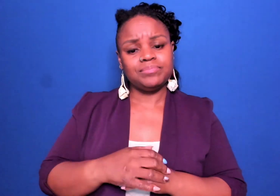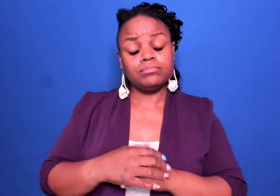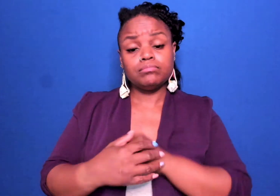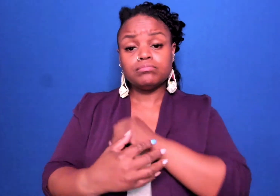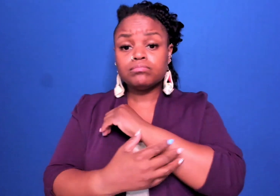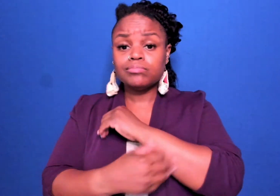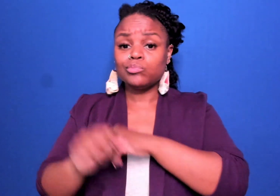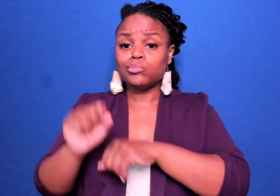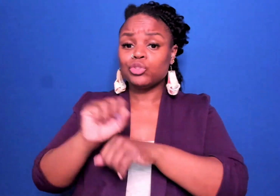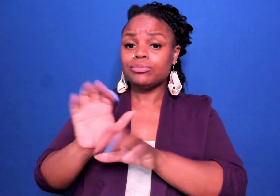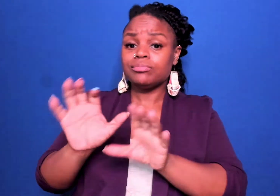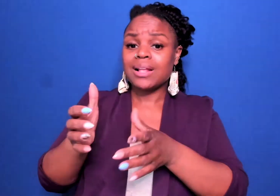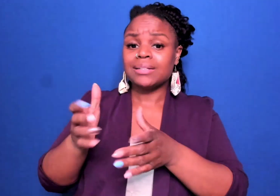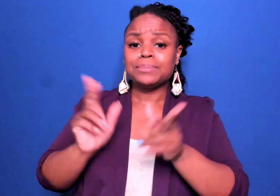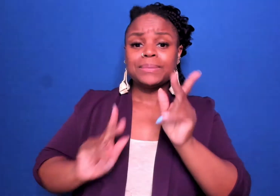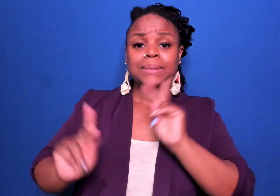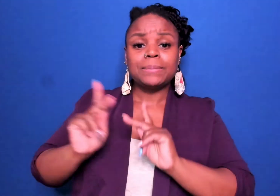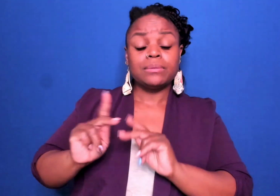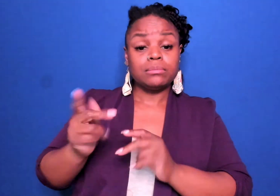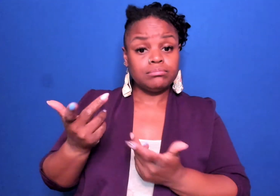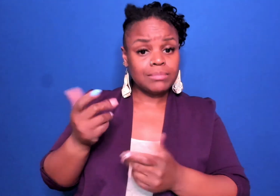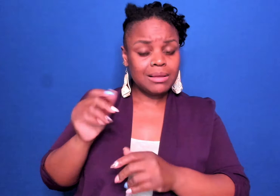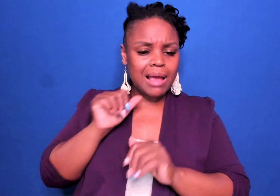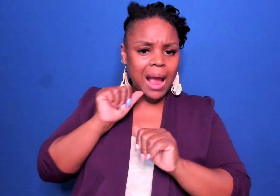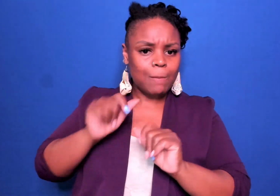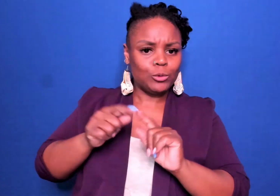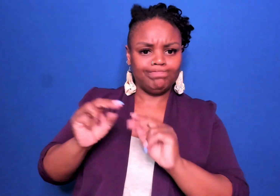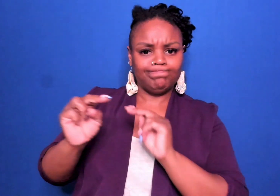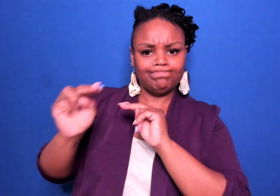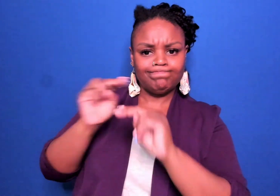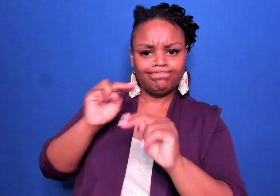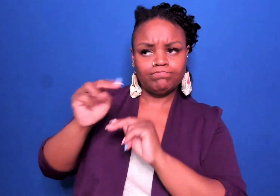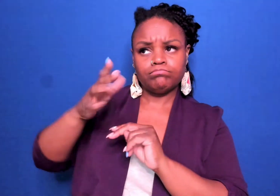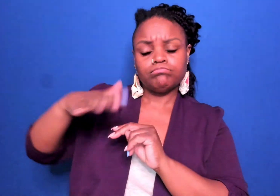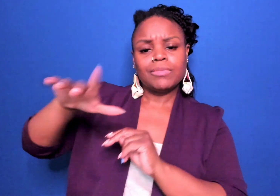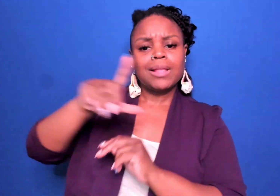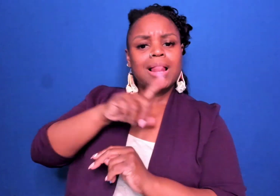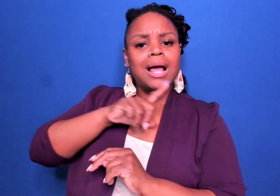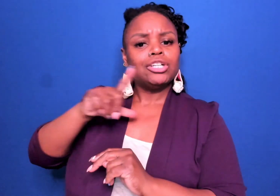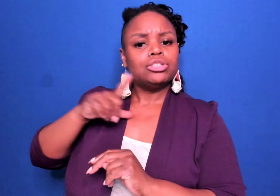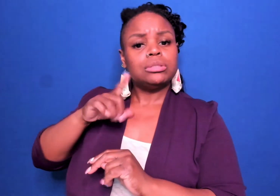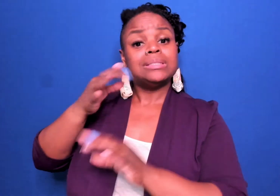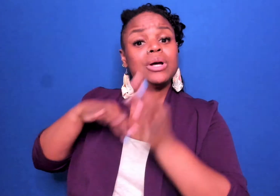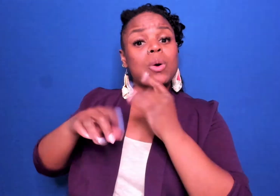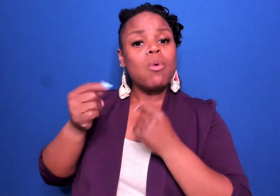Poor and working-class people will be unable to negotiate around the legislation and instead will be